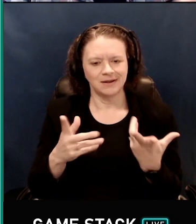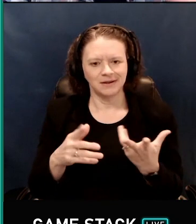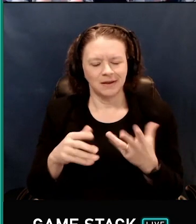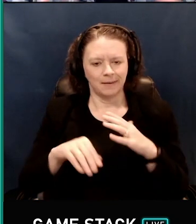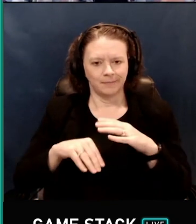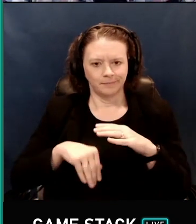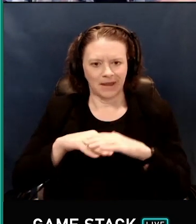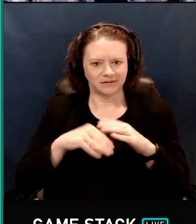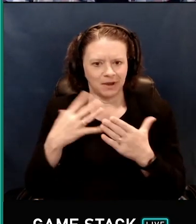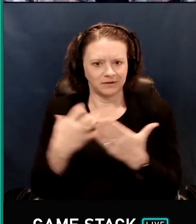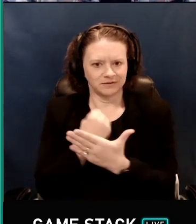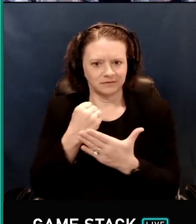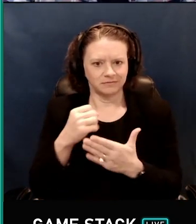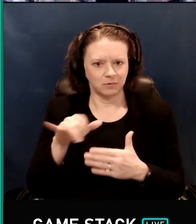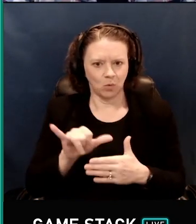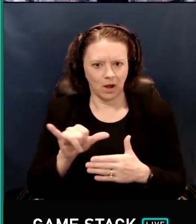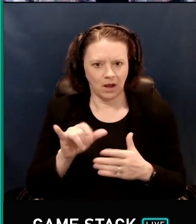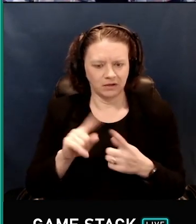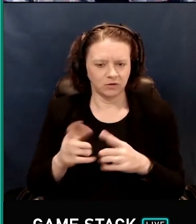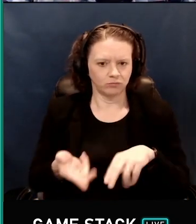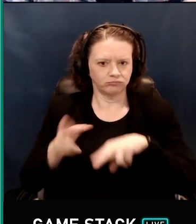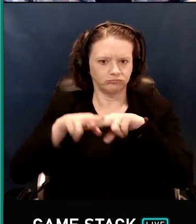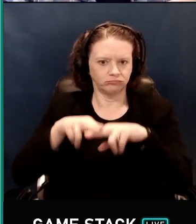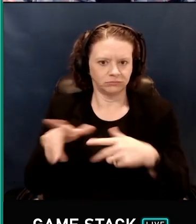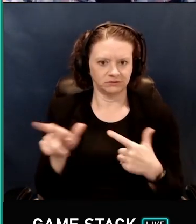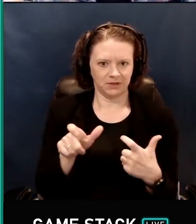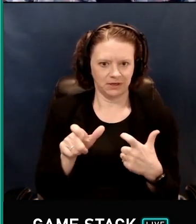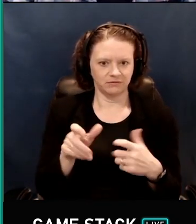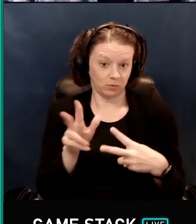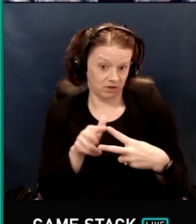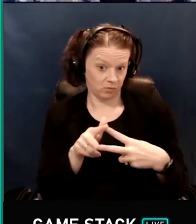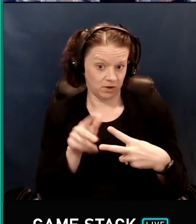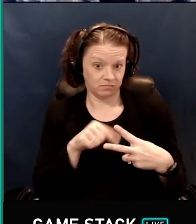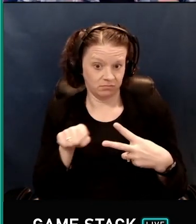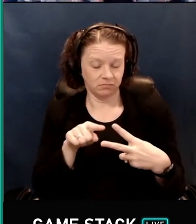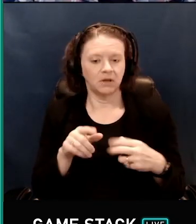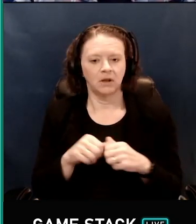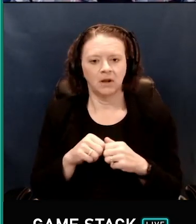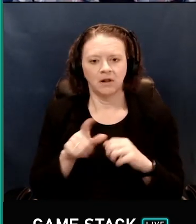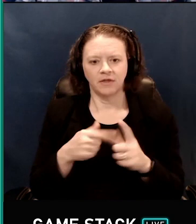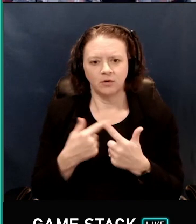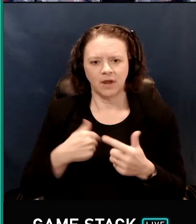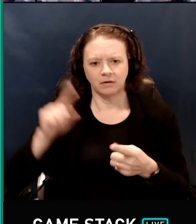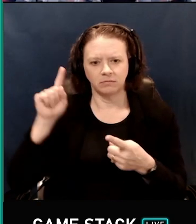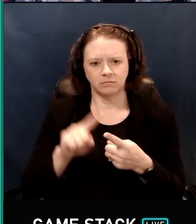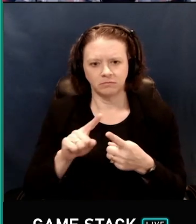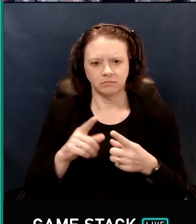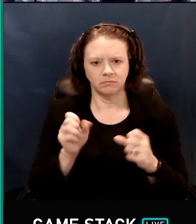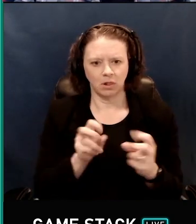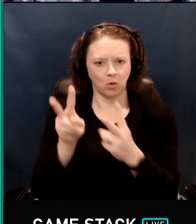So by doing that, minimizing X or maximizing Y, you can reduce your load time, and there are two features that